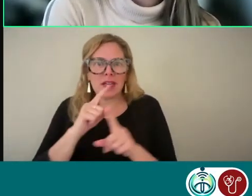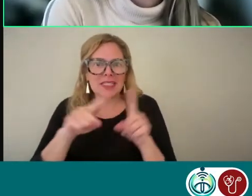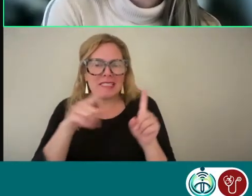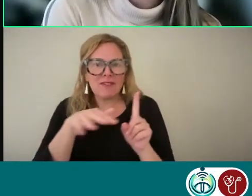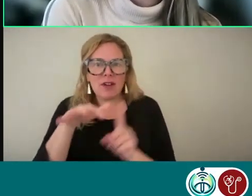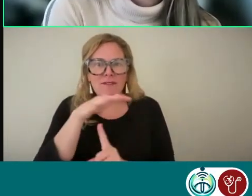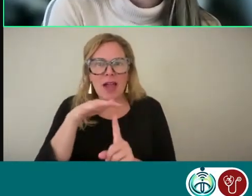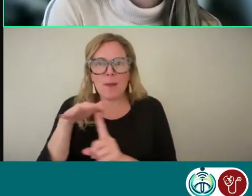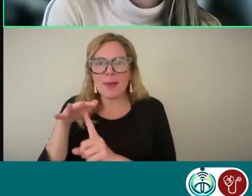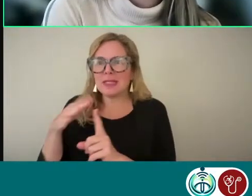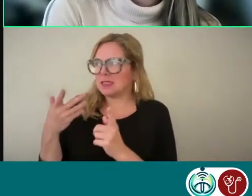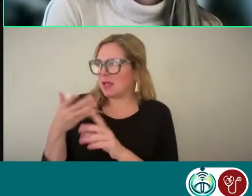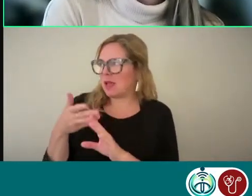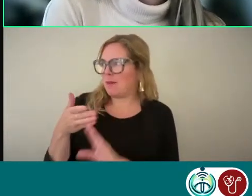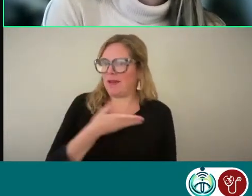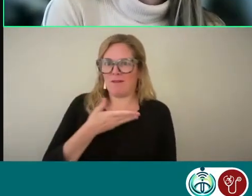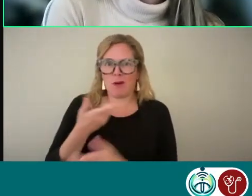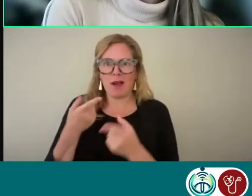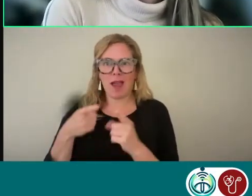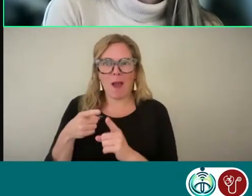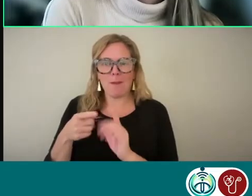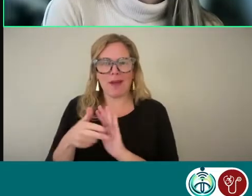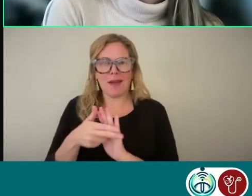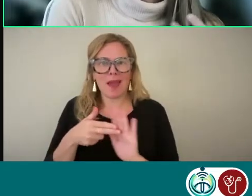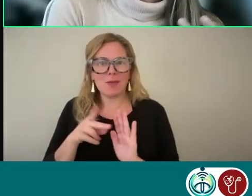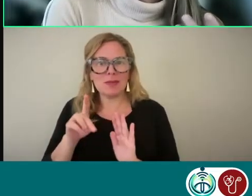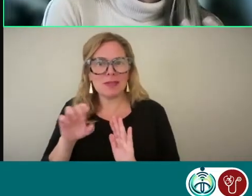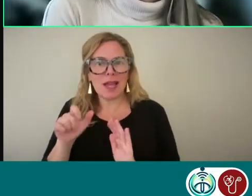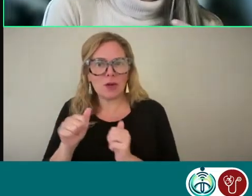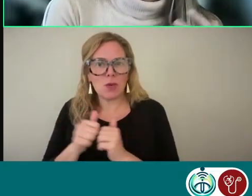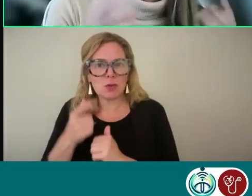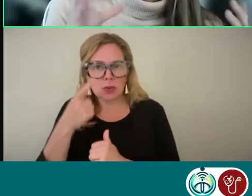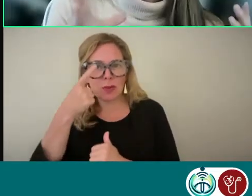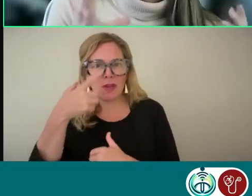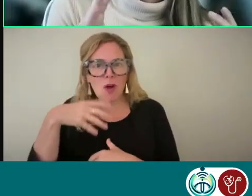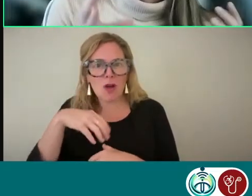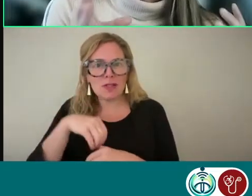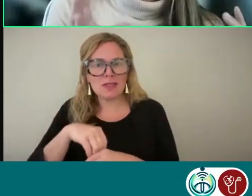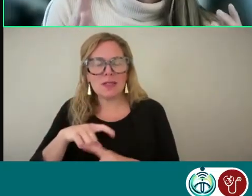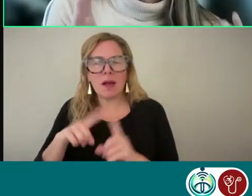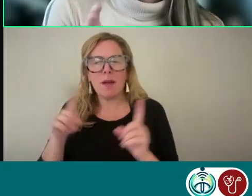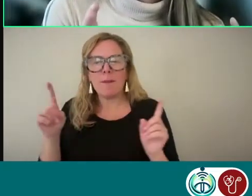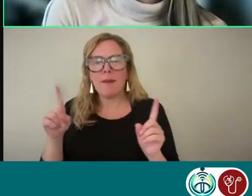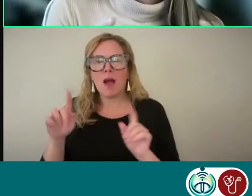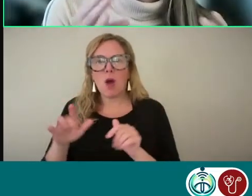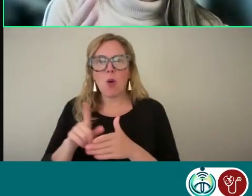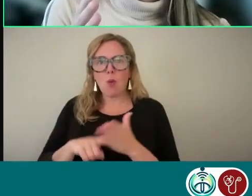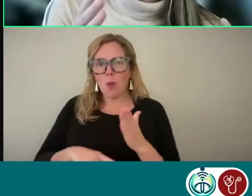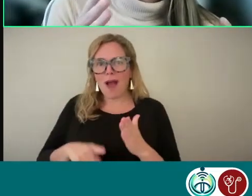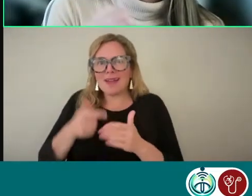diagnosed with autism, is just the feeling that what you feel in your lived experience is invalid.